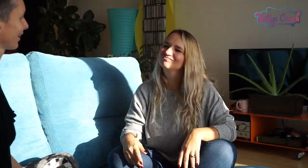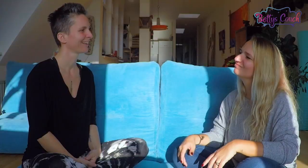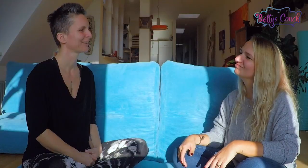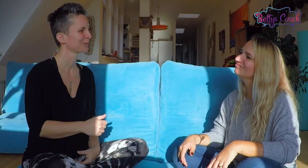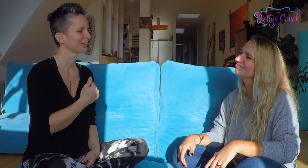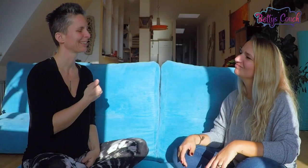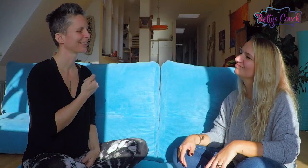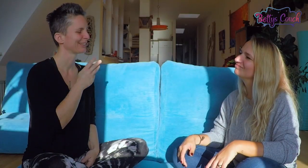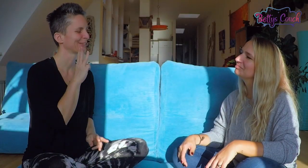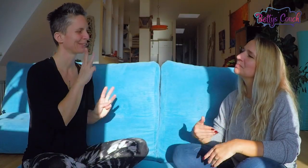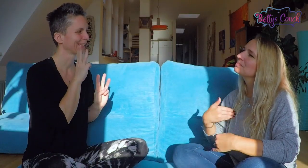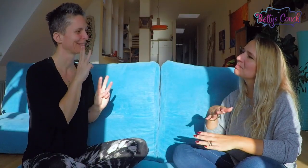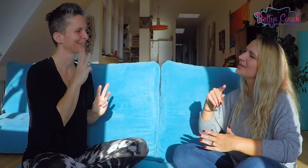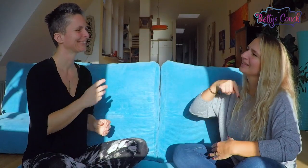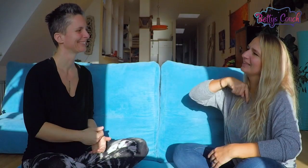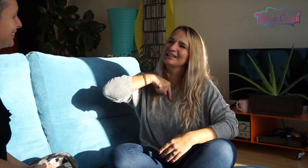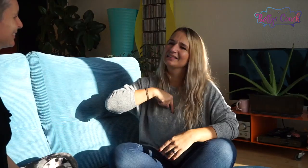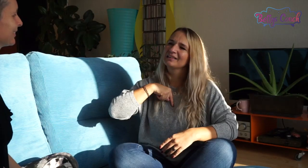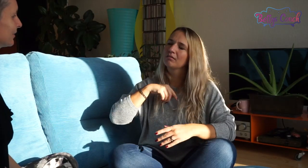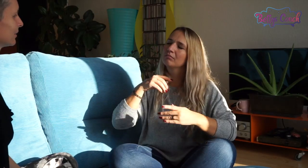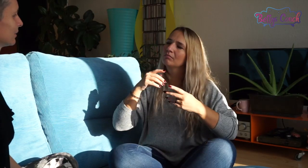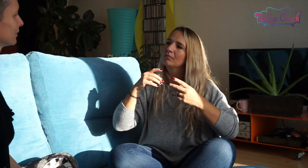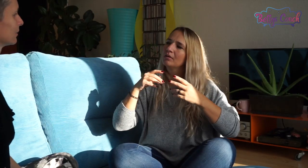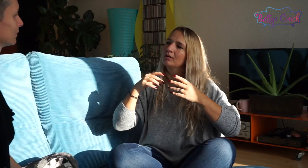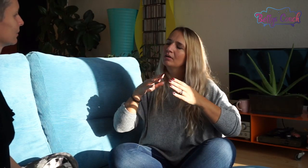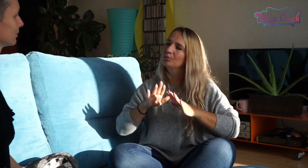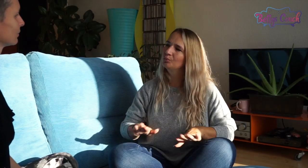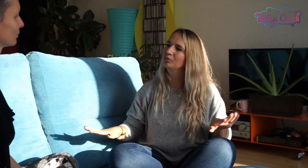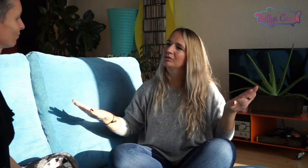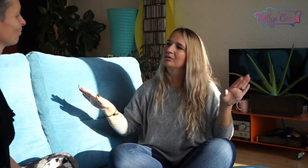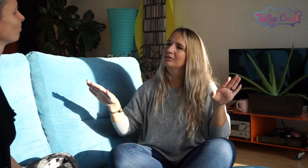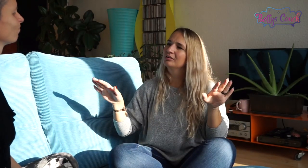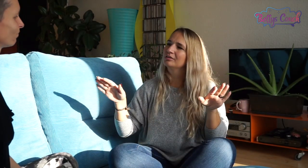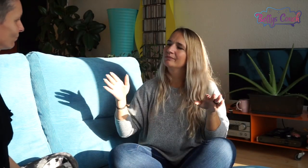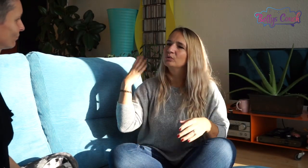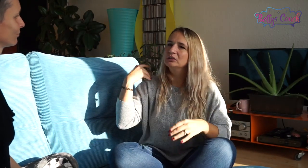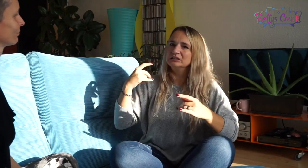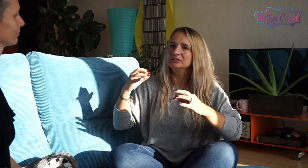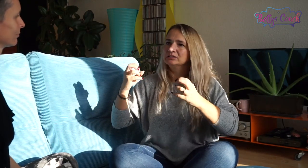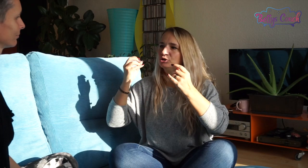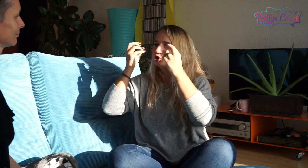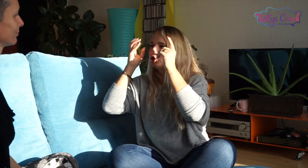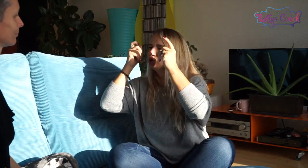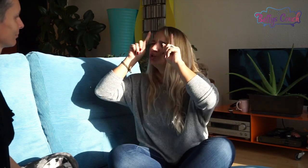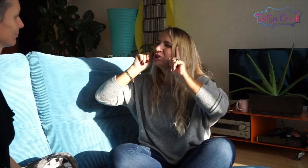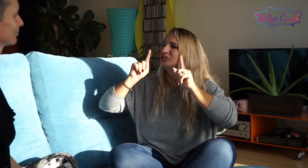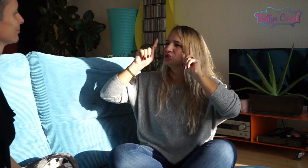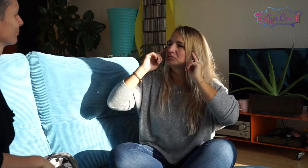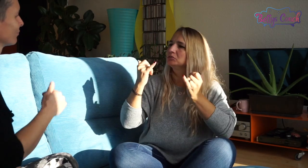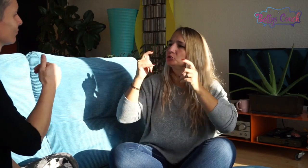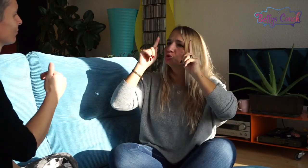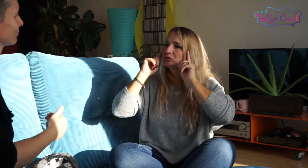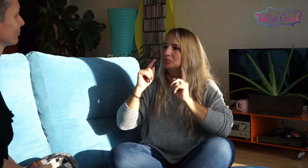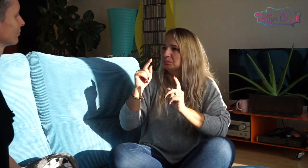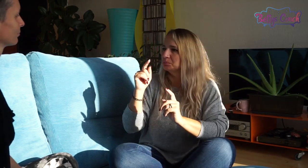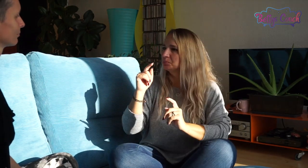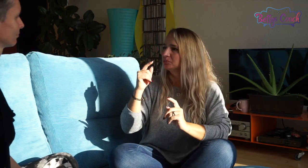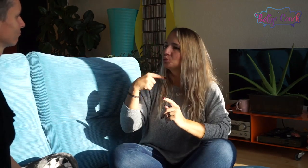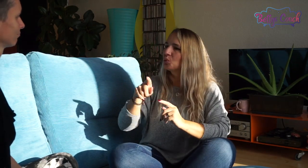Betty: Wow, great! Toma: I'm calmer inside. I make myself less stress.